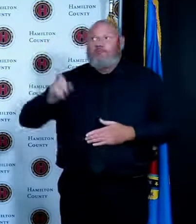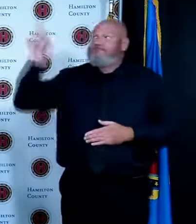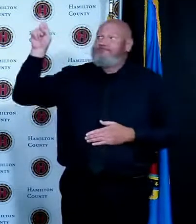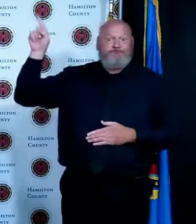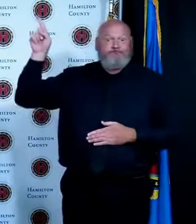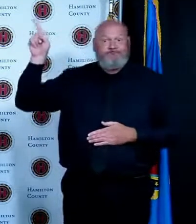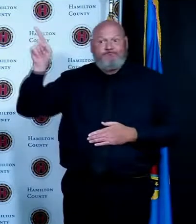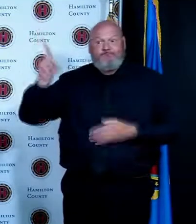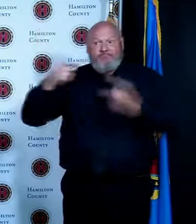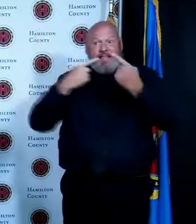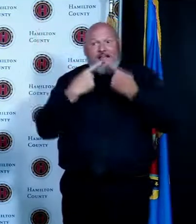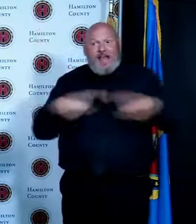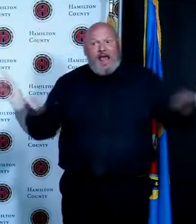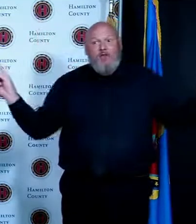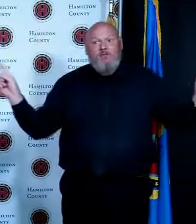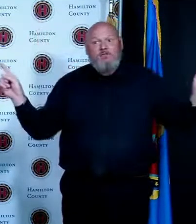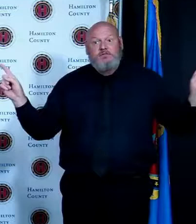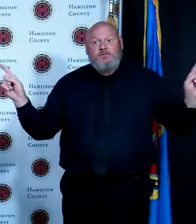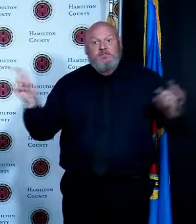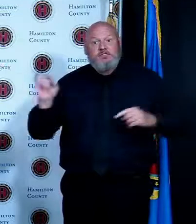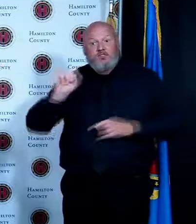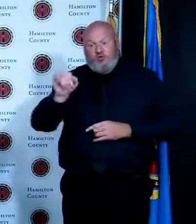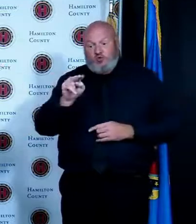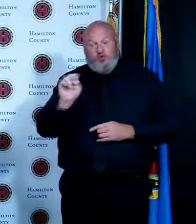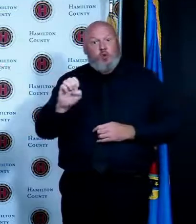and water parks opening we already know that swimming pools are